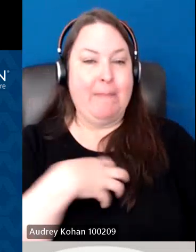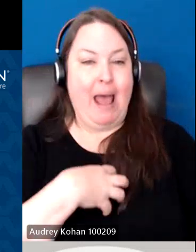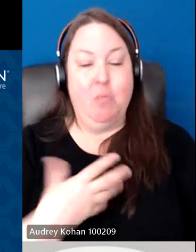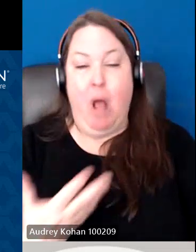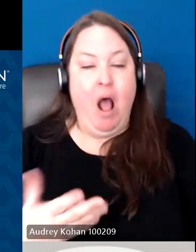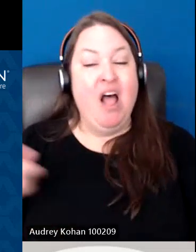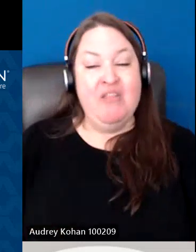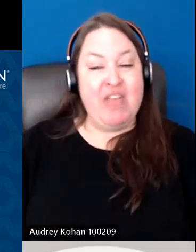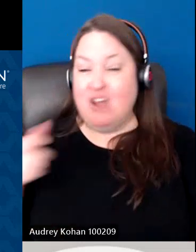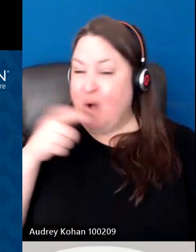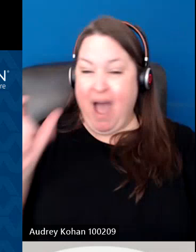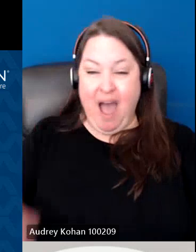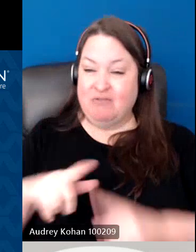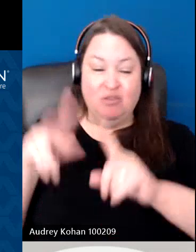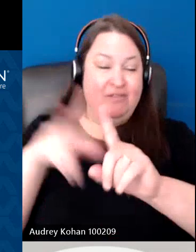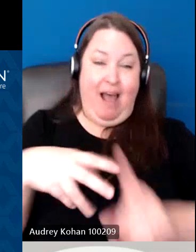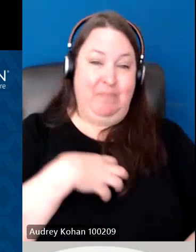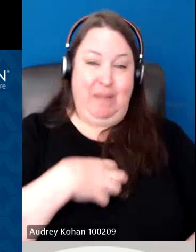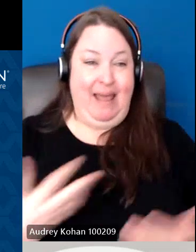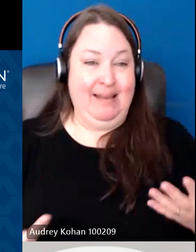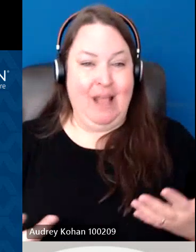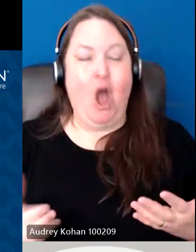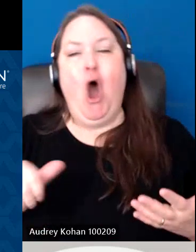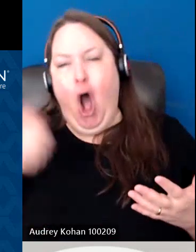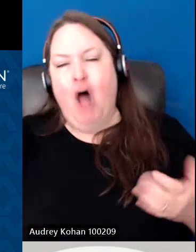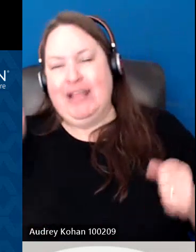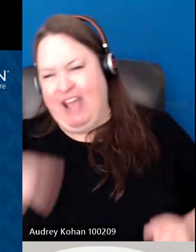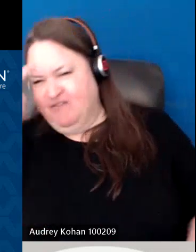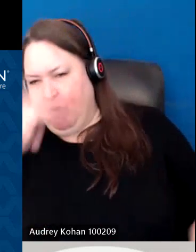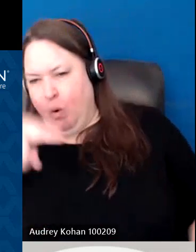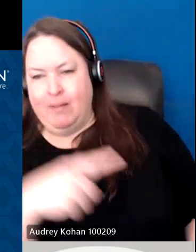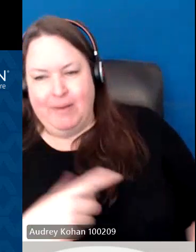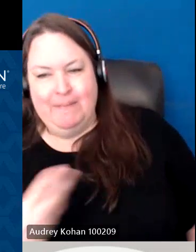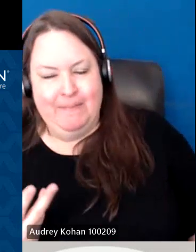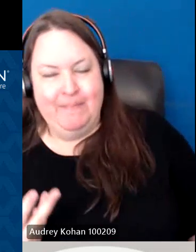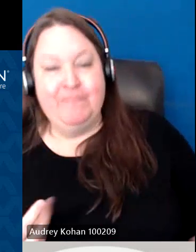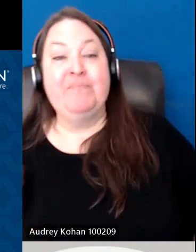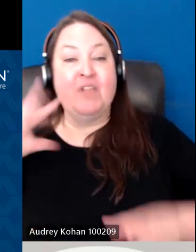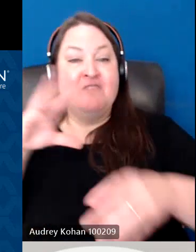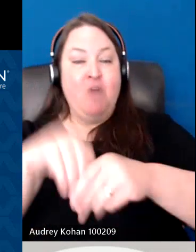have to file complaints others can do it on their behalf I was involved with a hospital where and a